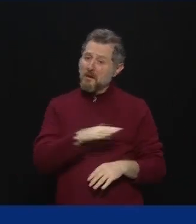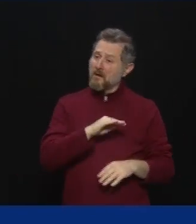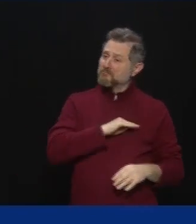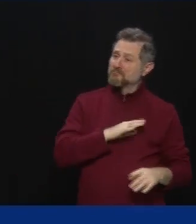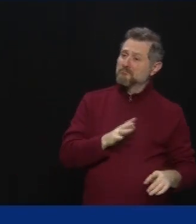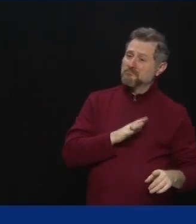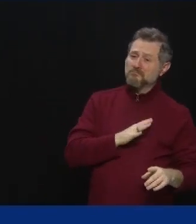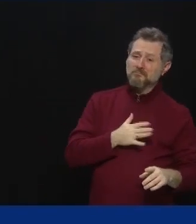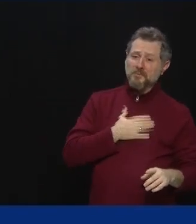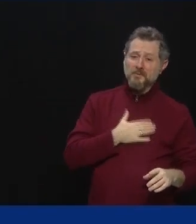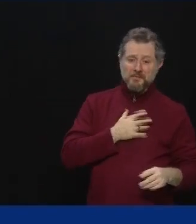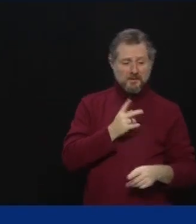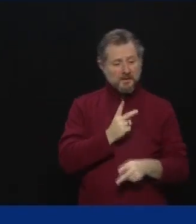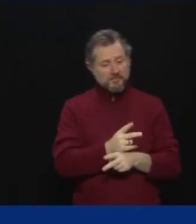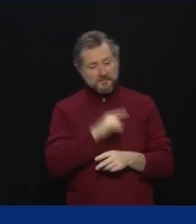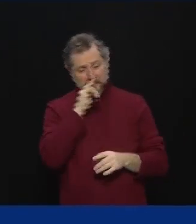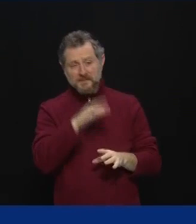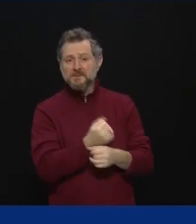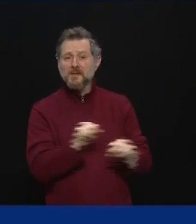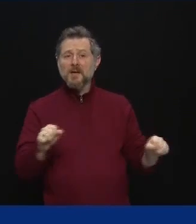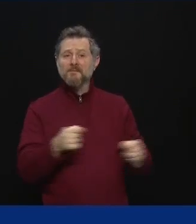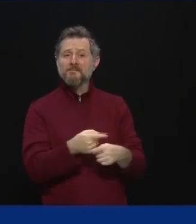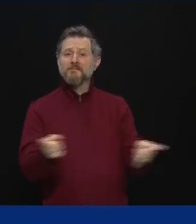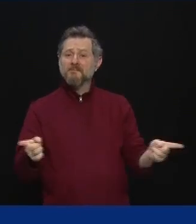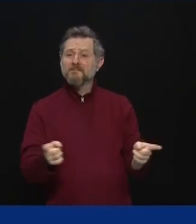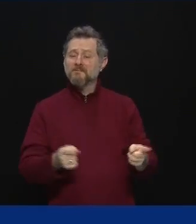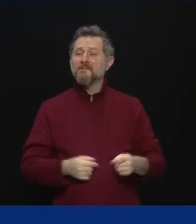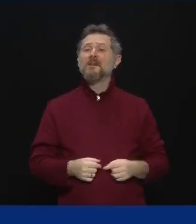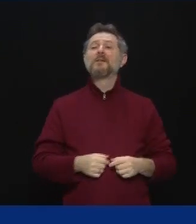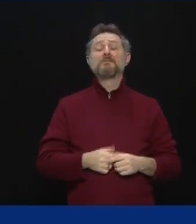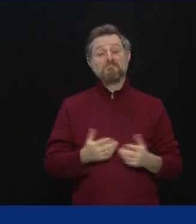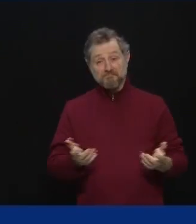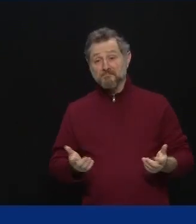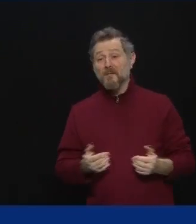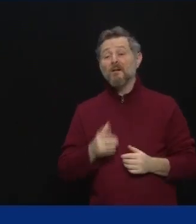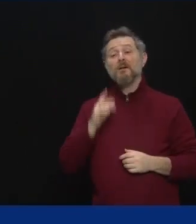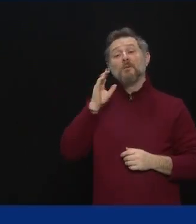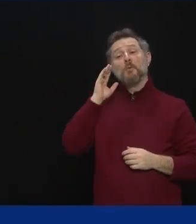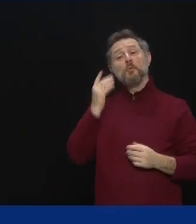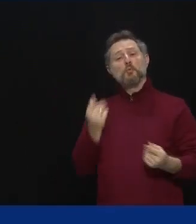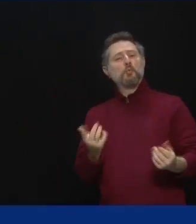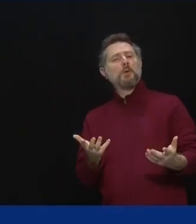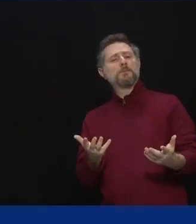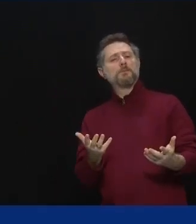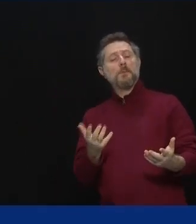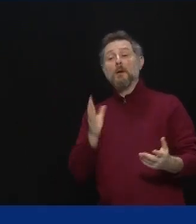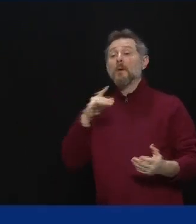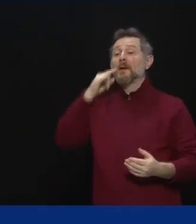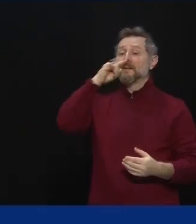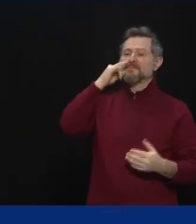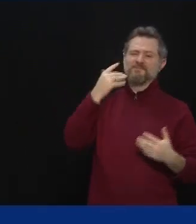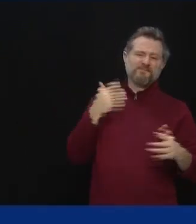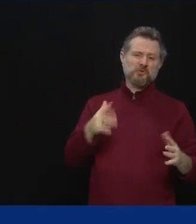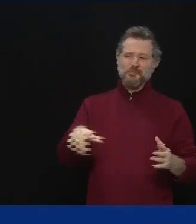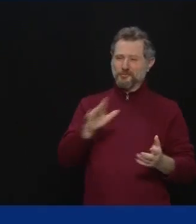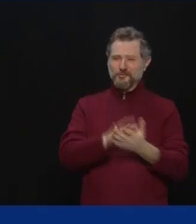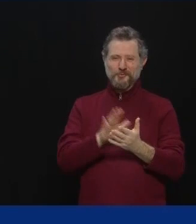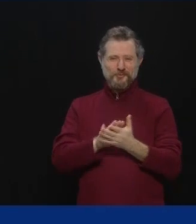THAT. I KNOW SOME PARENTS ARE FRUSTRATED OTHERS GRATEFUL, TO KNOW THEIR CHILDREN WILL BE SAFE PARTICULARLY AS WE APPROACH